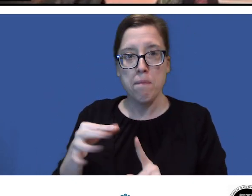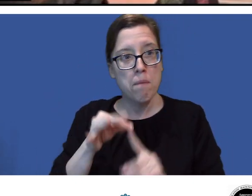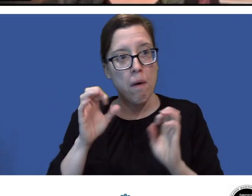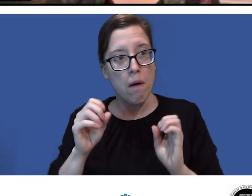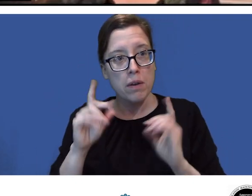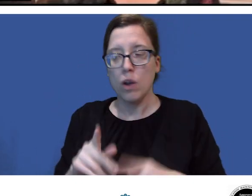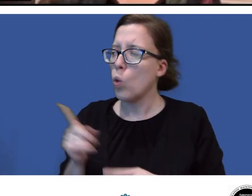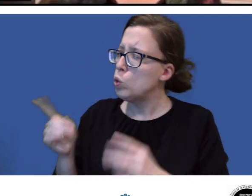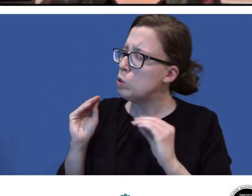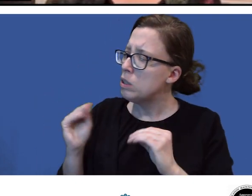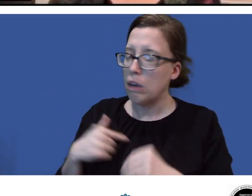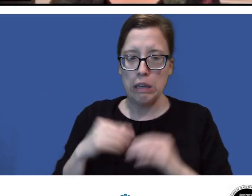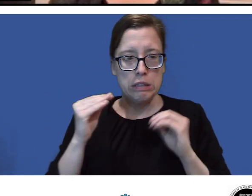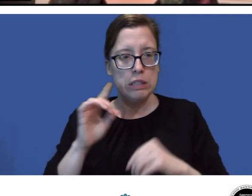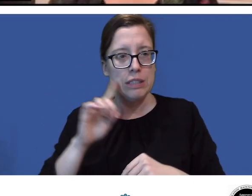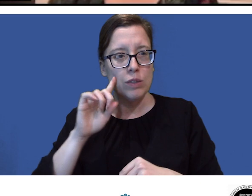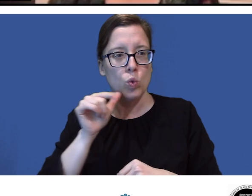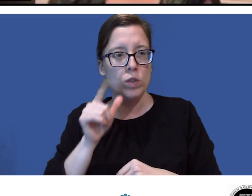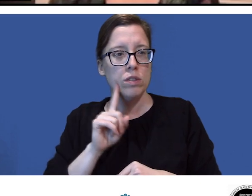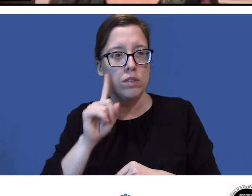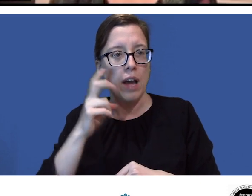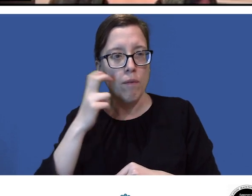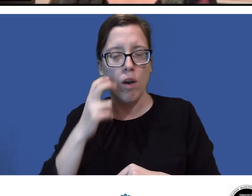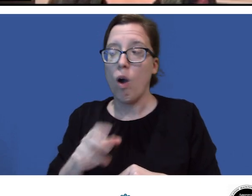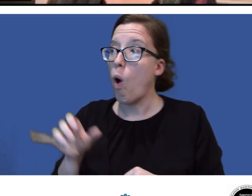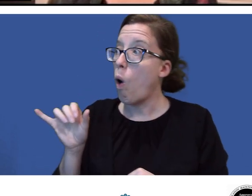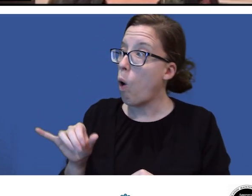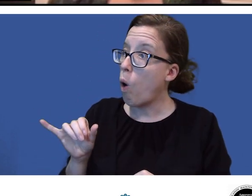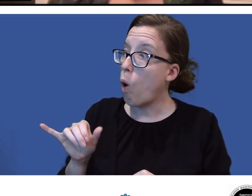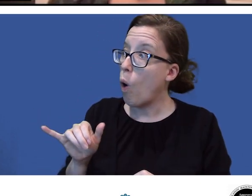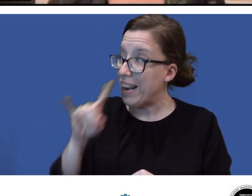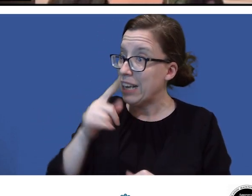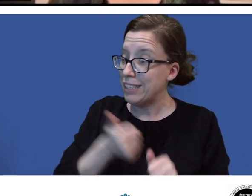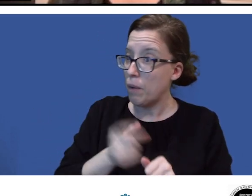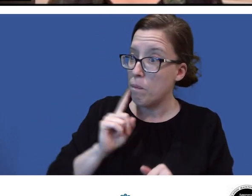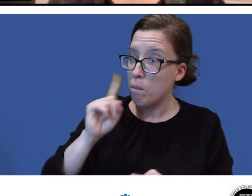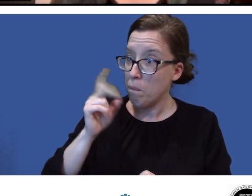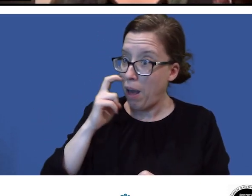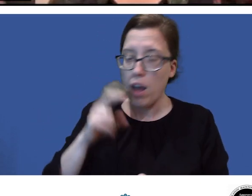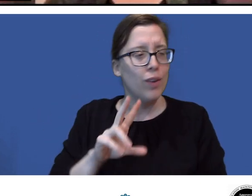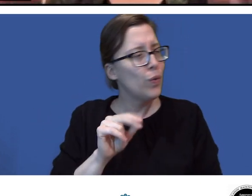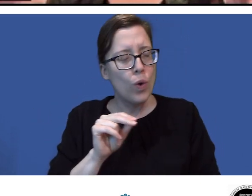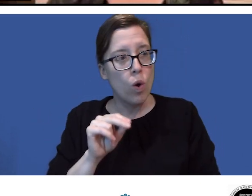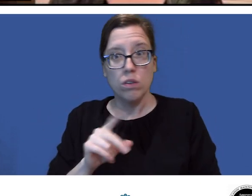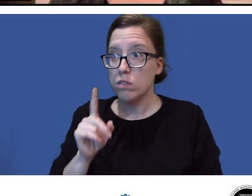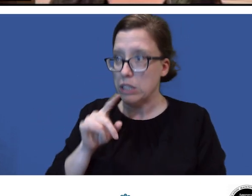'Oh, kids who are blind.' 'No.' 'Kids who are deaf.' 'No, kids who have both deafness and blindness.'